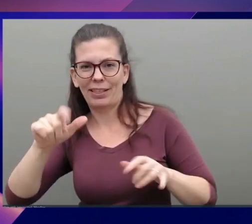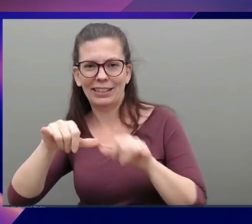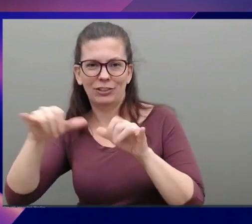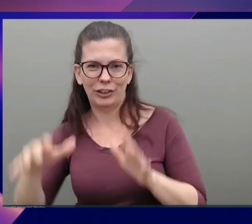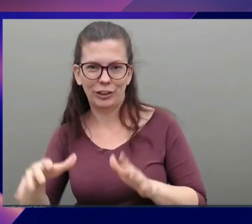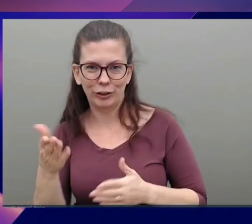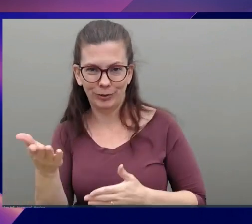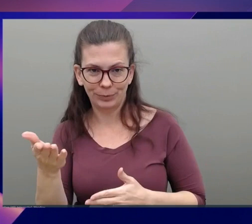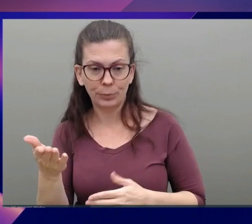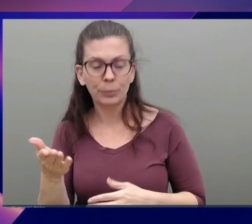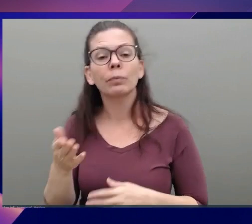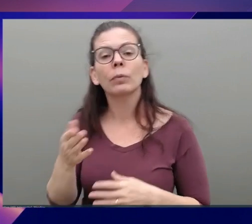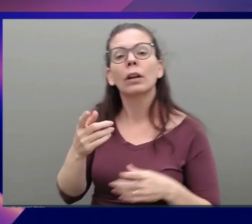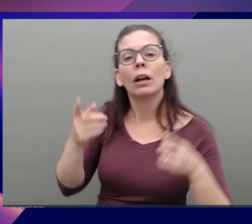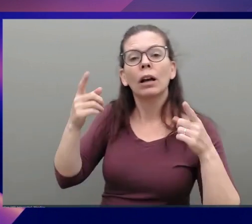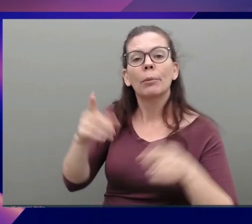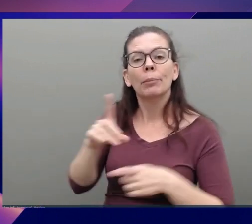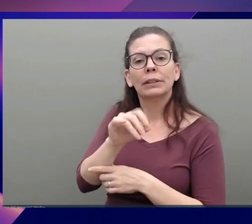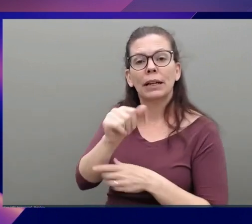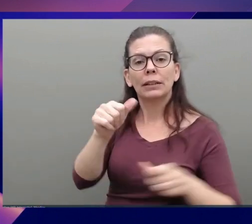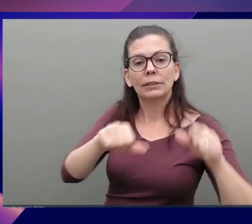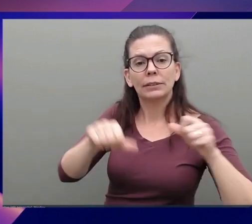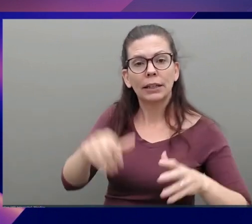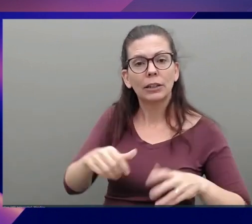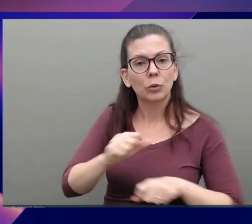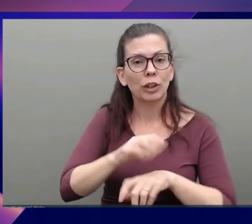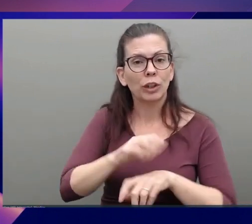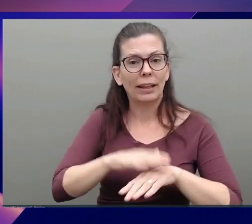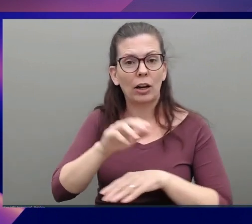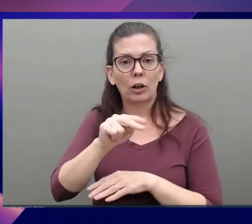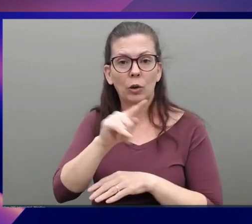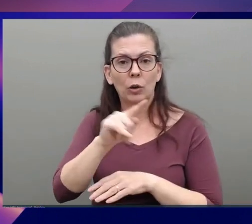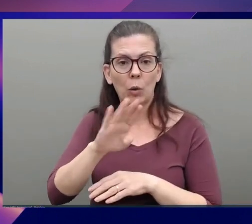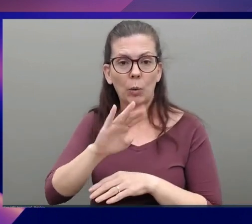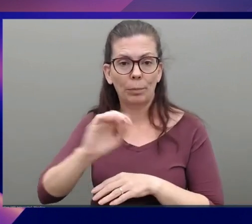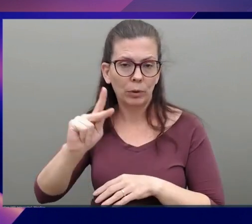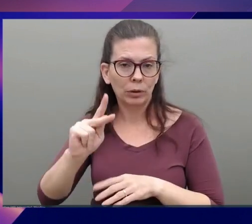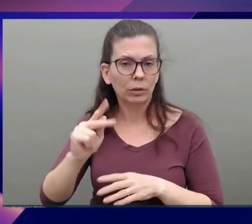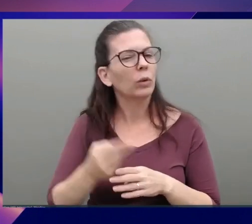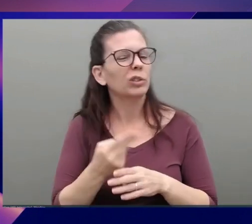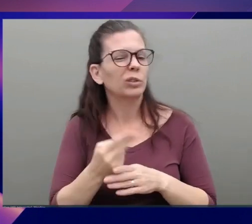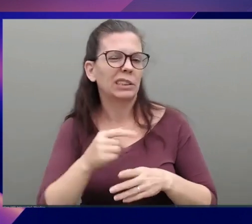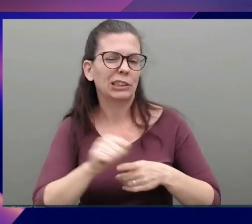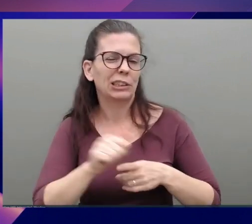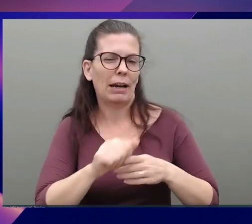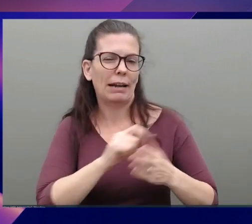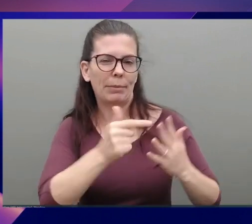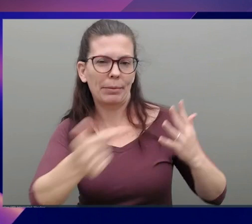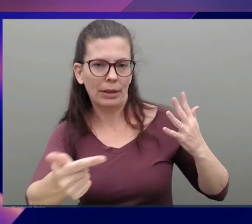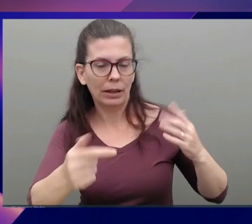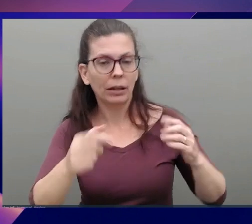When data scientists are working in their notebook or using training pipelines, they can register the models they've trained